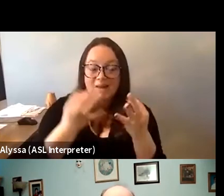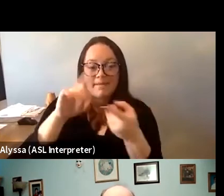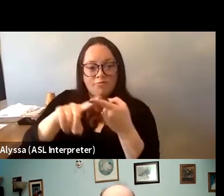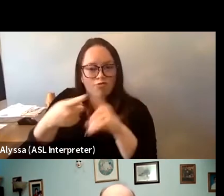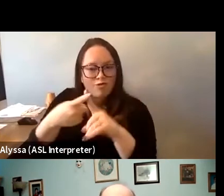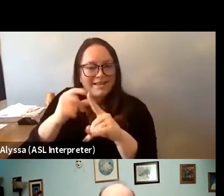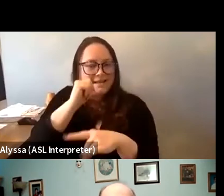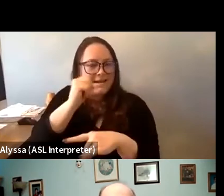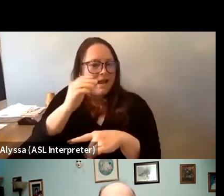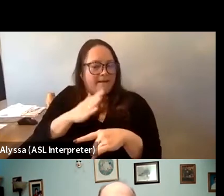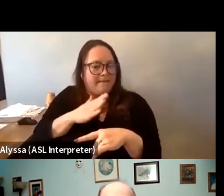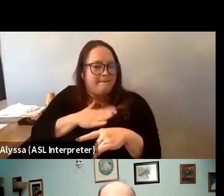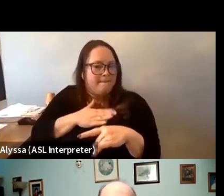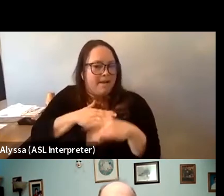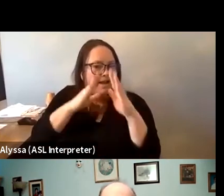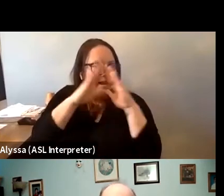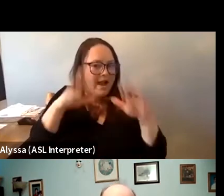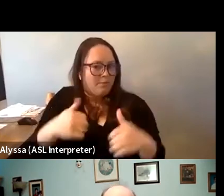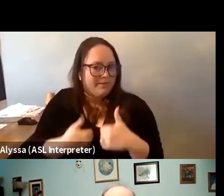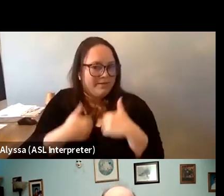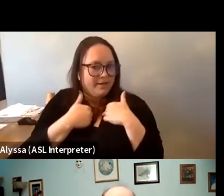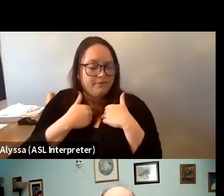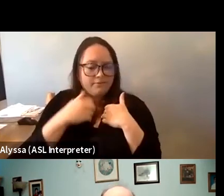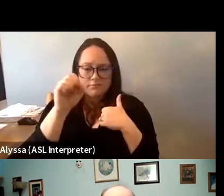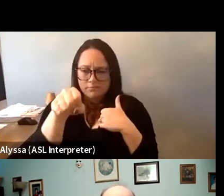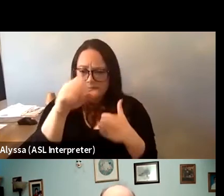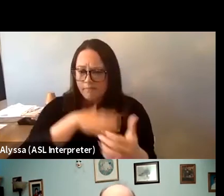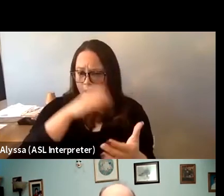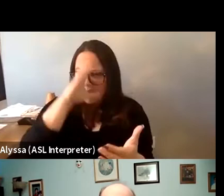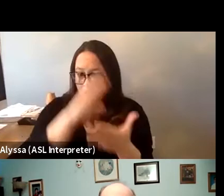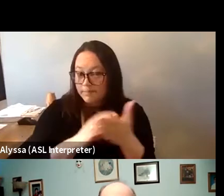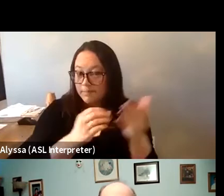supportive, but I ran Stella, because I knew she, she